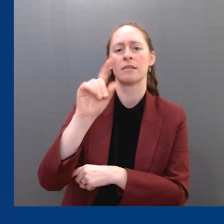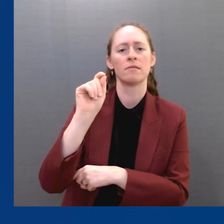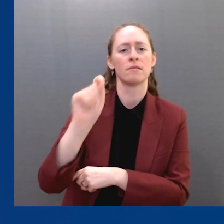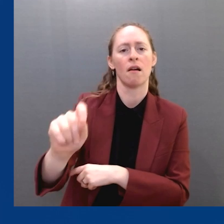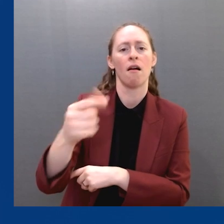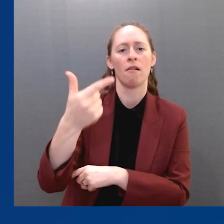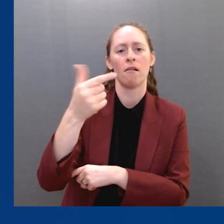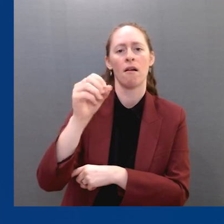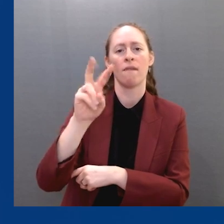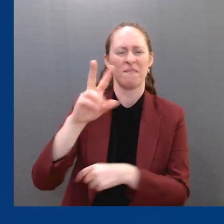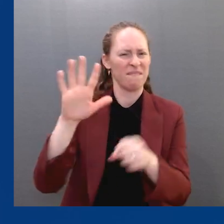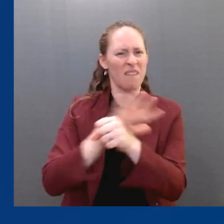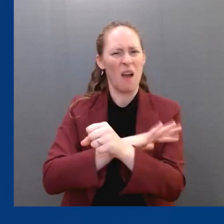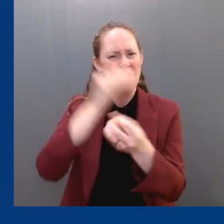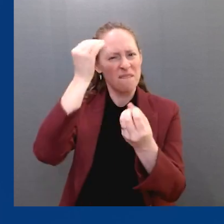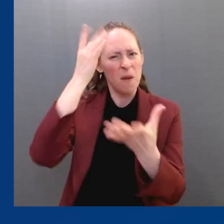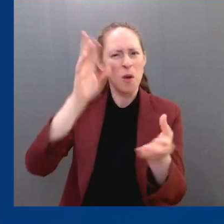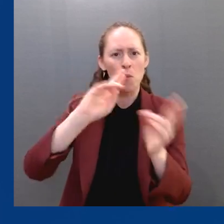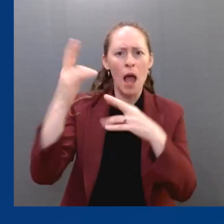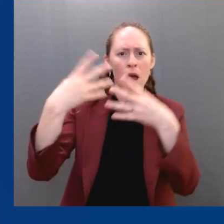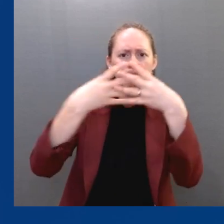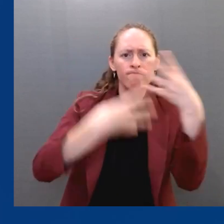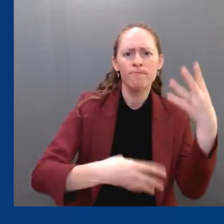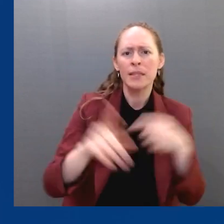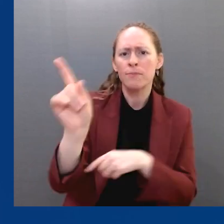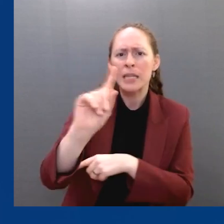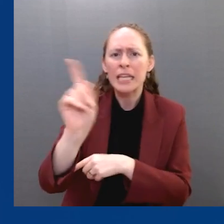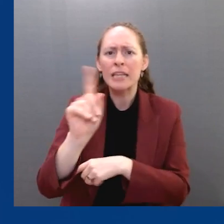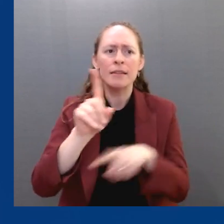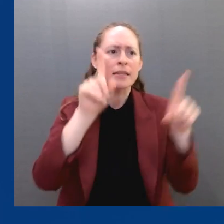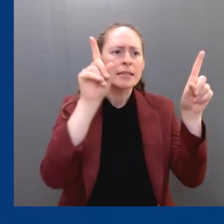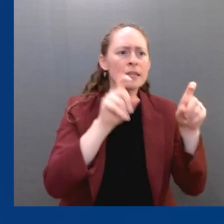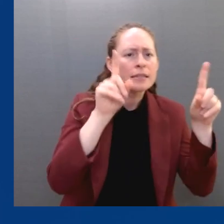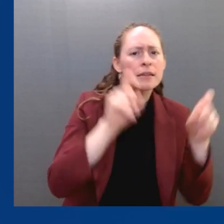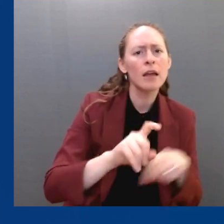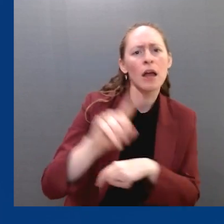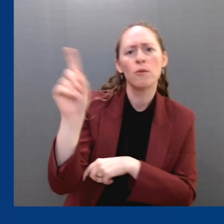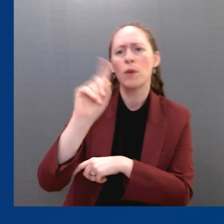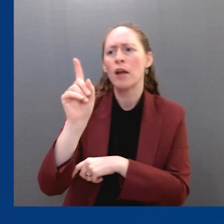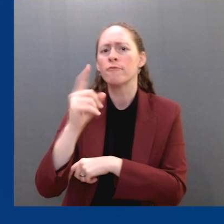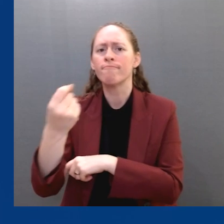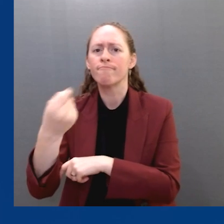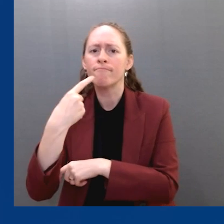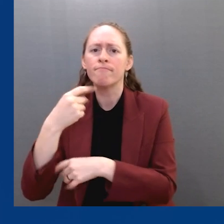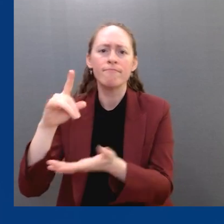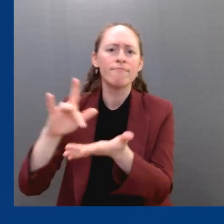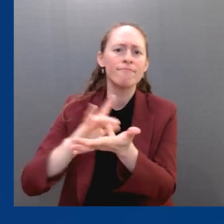Treatments can save your life now. Vaccines and treatments will help prevent serious illness and death.